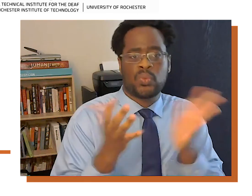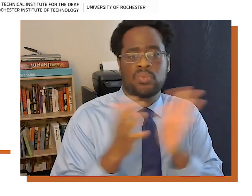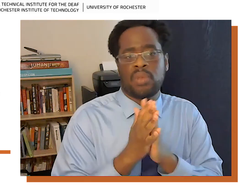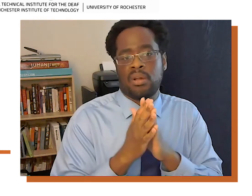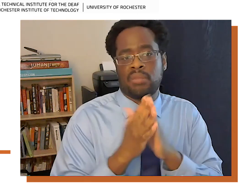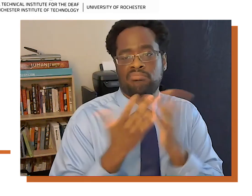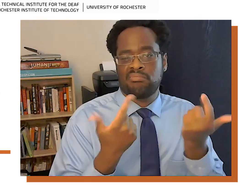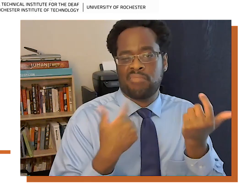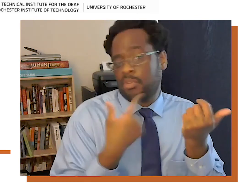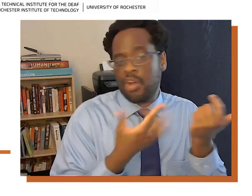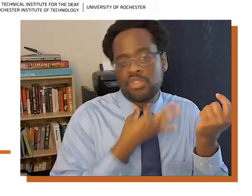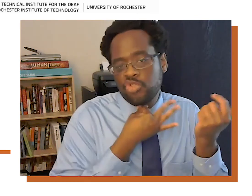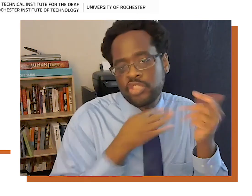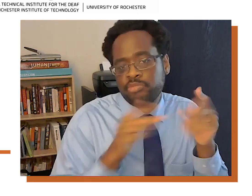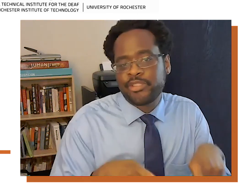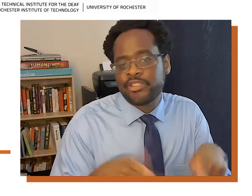some things that helped me continue...